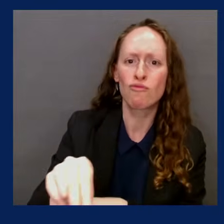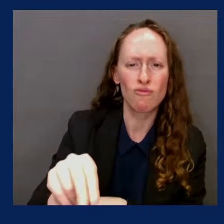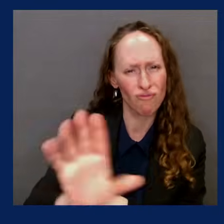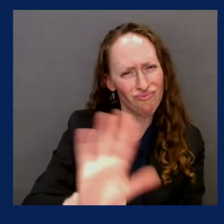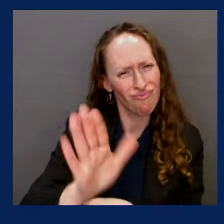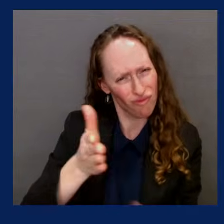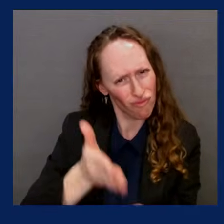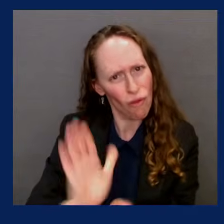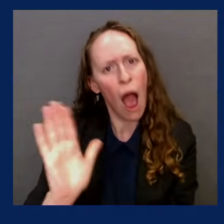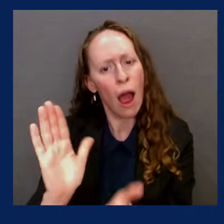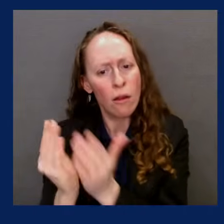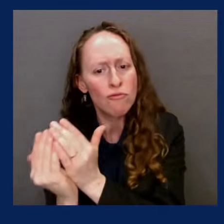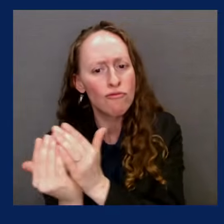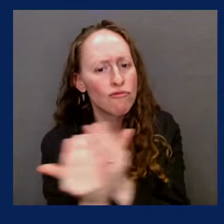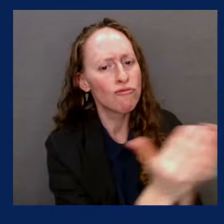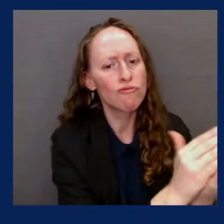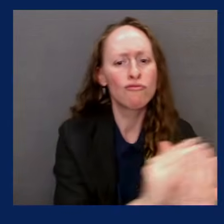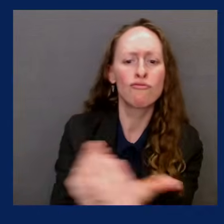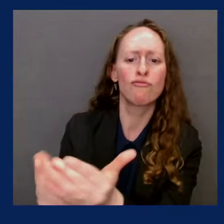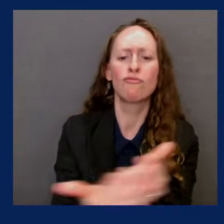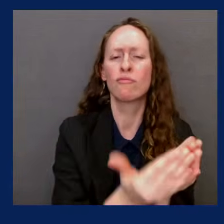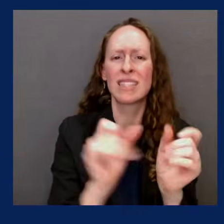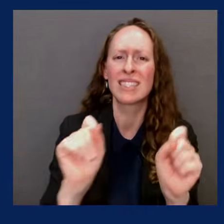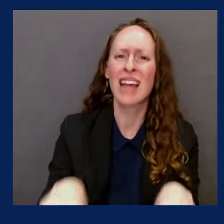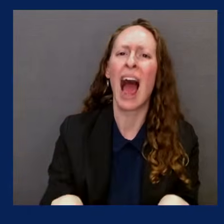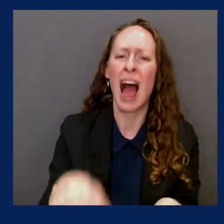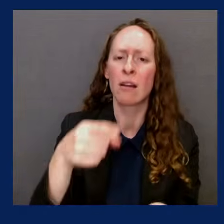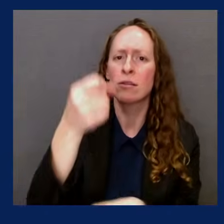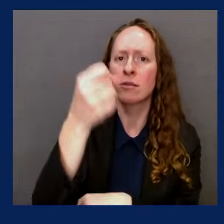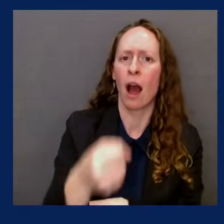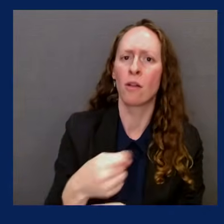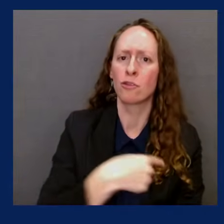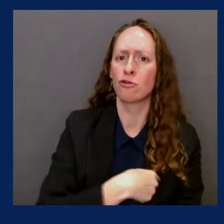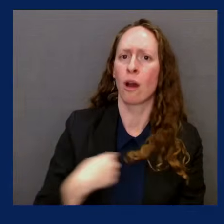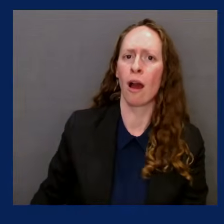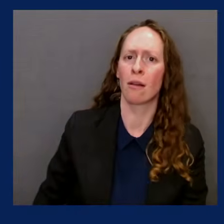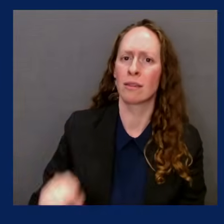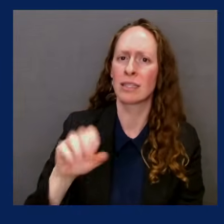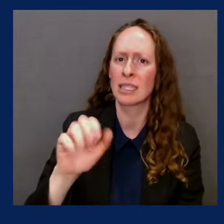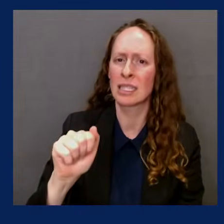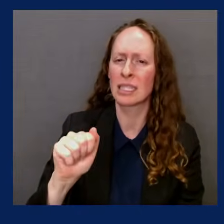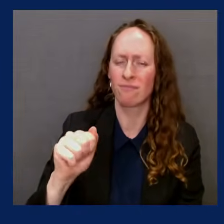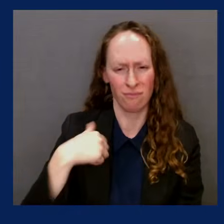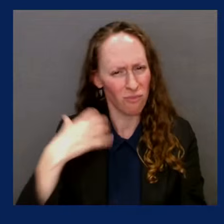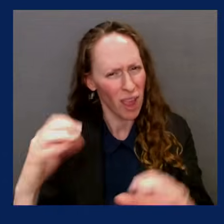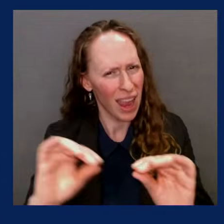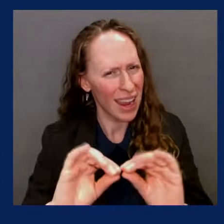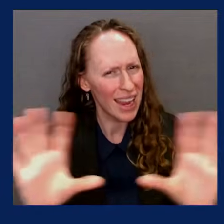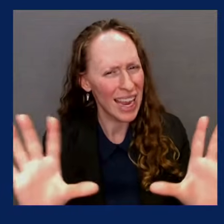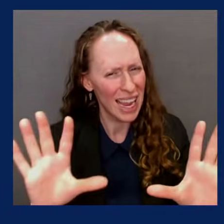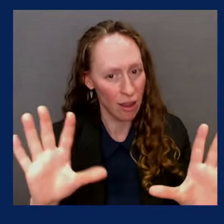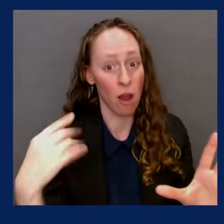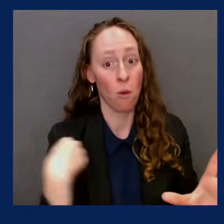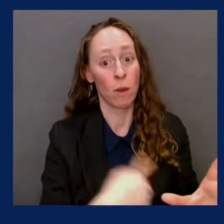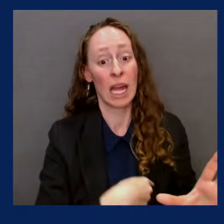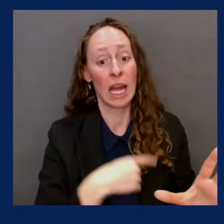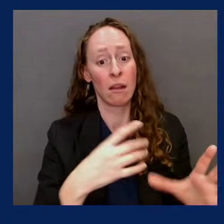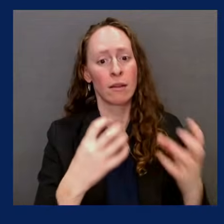The United States' defense commitment to the Philippines is ironclad. The United States' defense agreement to the Philippines is ironclad.